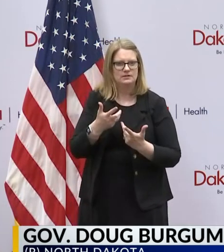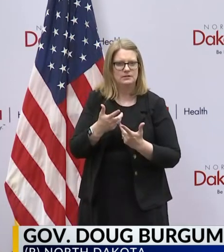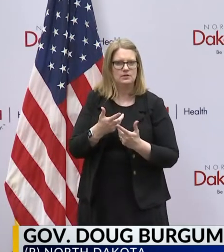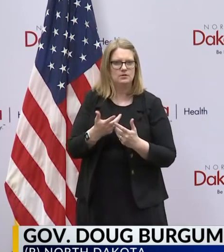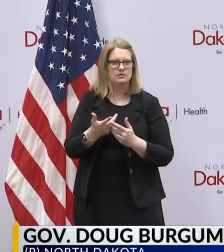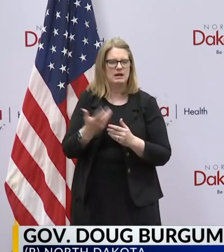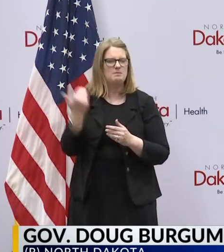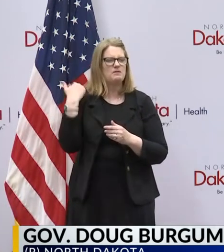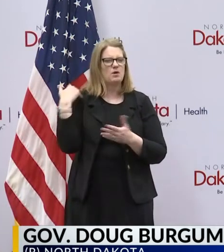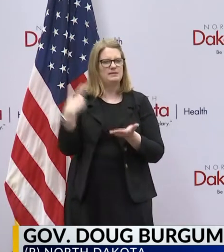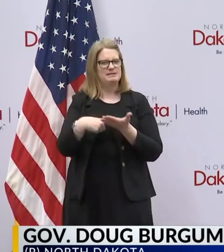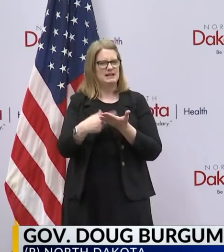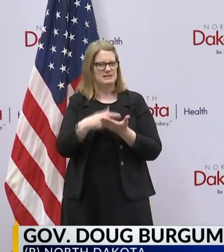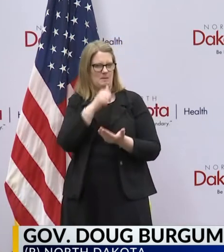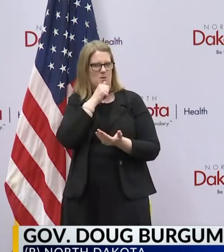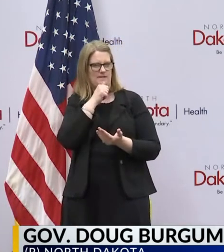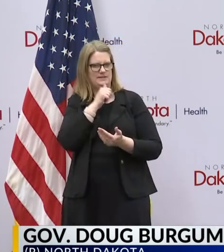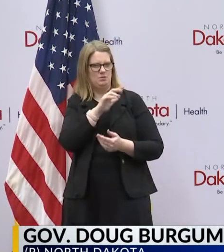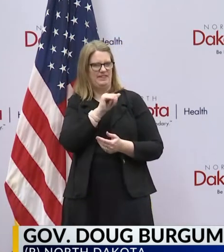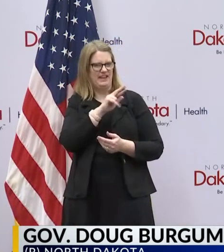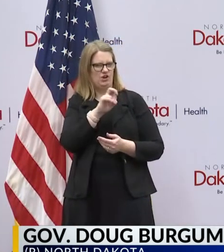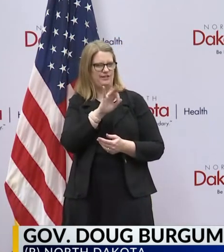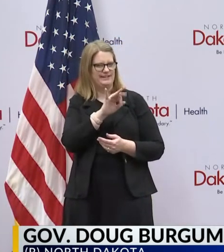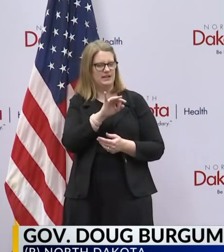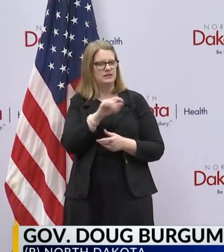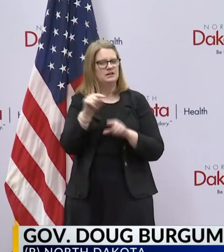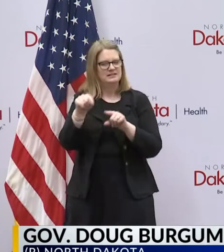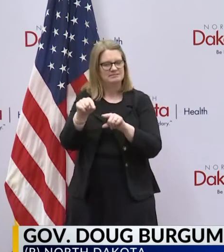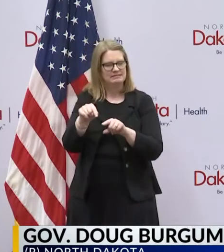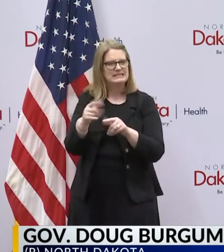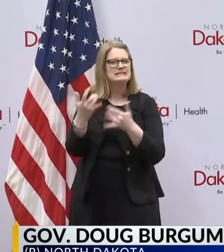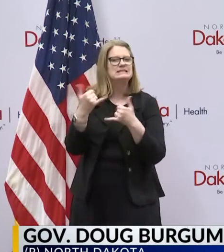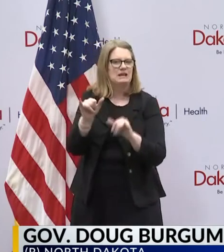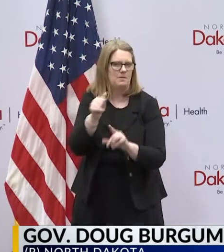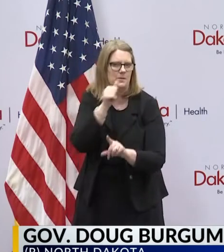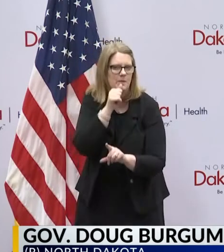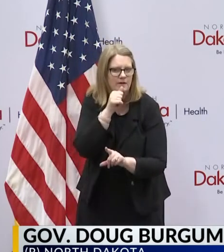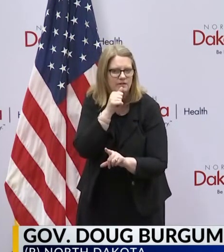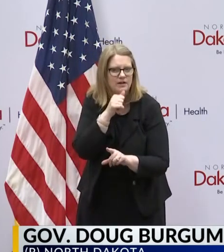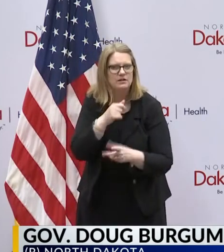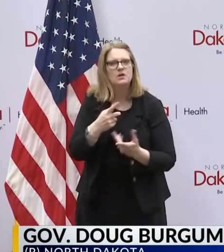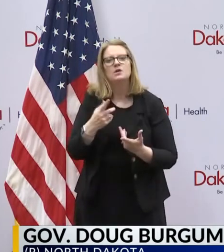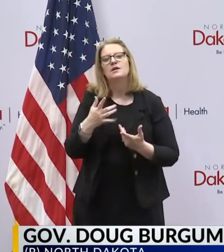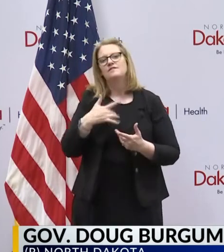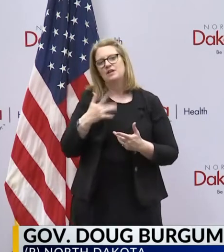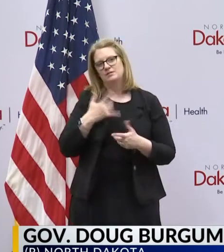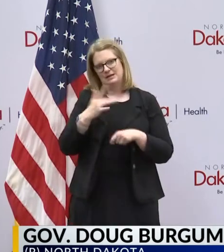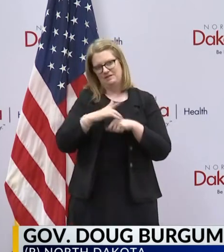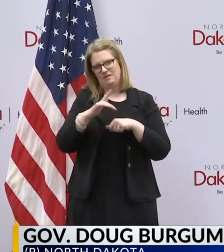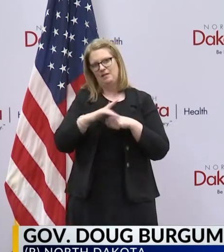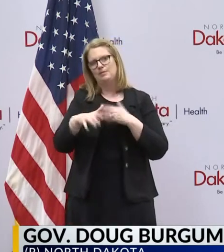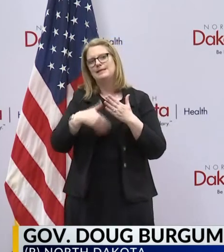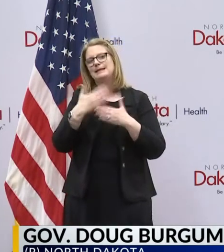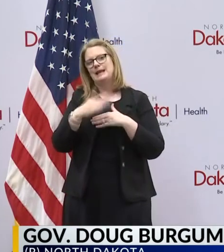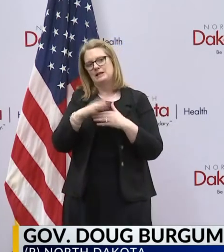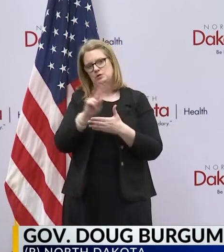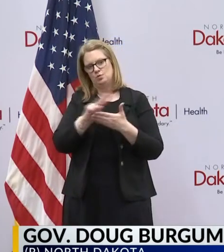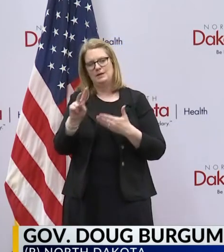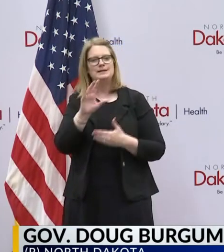WAY THAT HAS EVEN DEEPER LEVELS OF PRIVACY THAN PRIVACY DESIGNS WE TALKED ABOUT BEFORE. AND SO, OUR TEAM EXPECTS THAT THIS APP TO BE AVAILABLE WITHIN